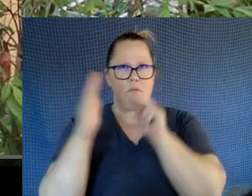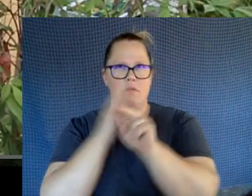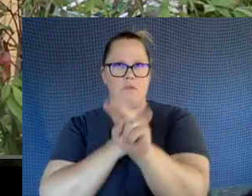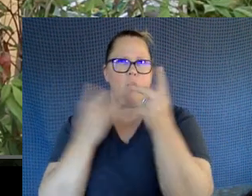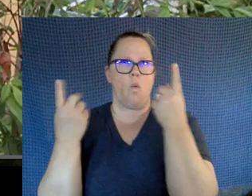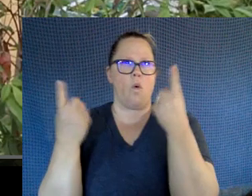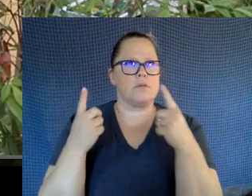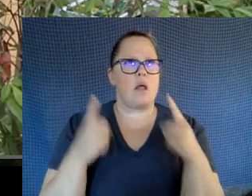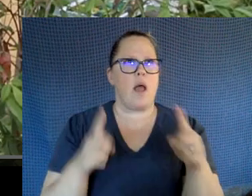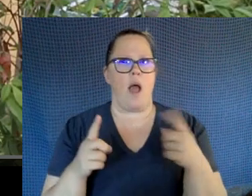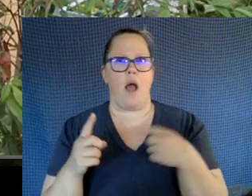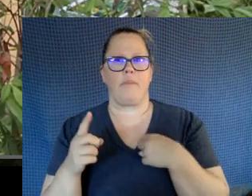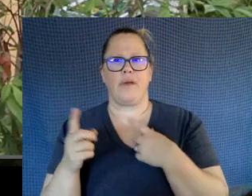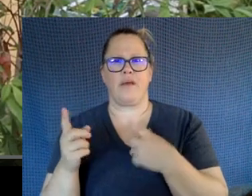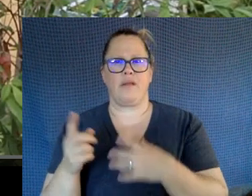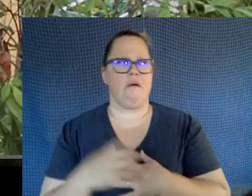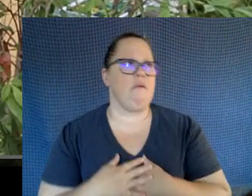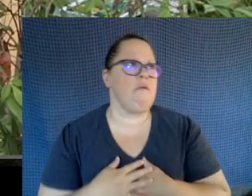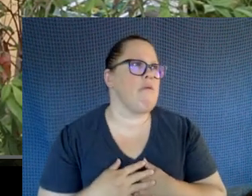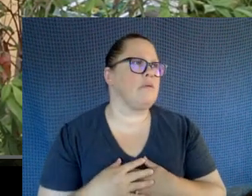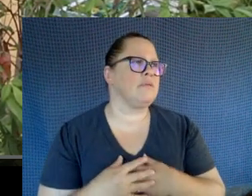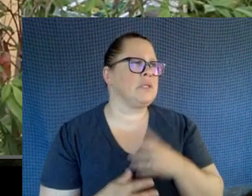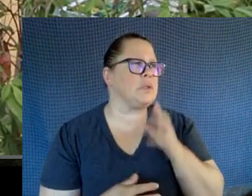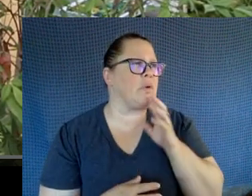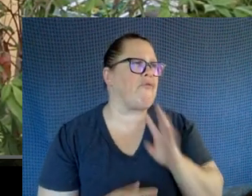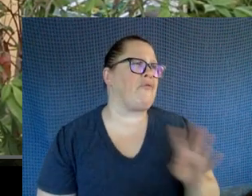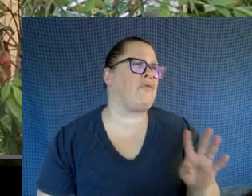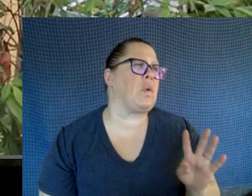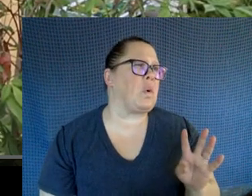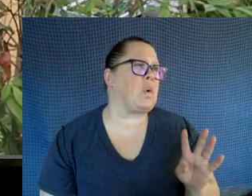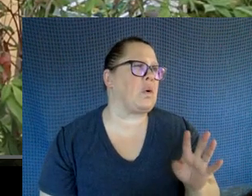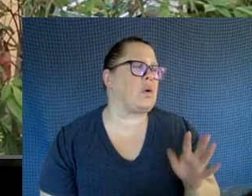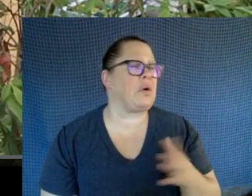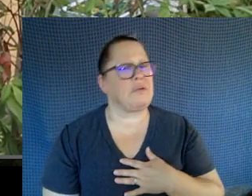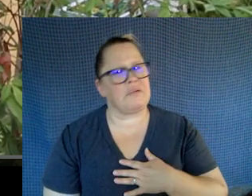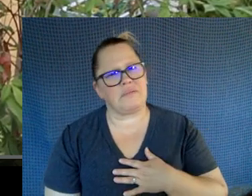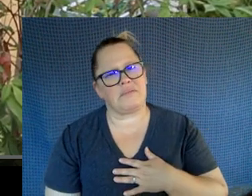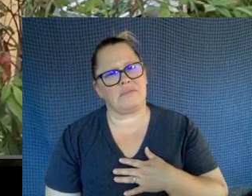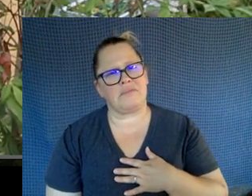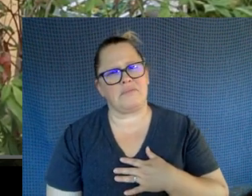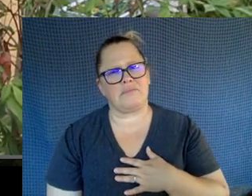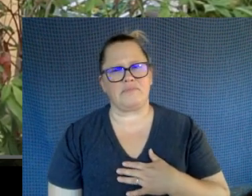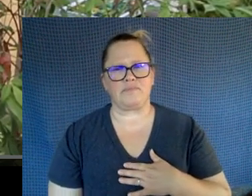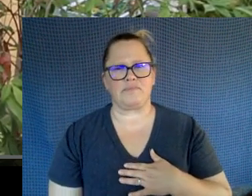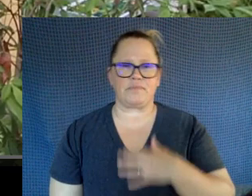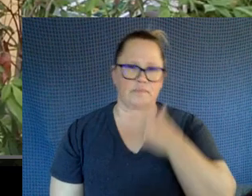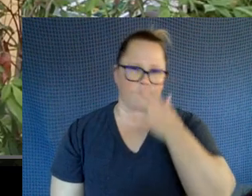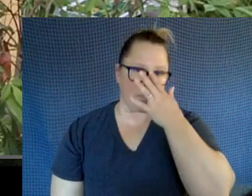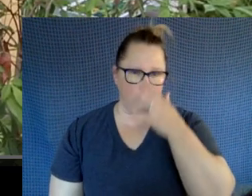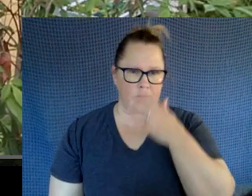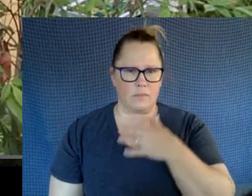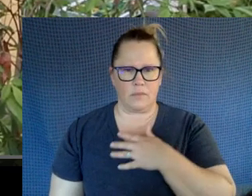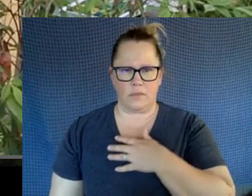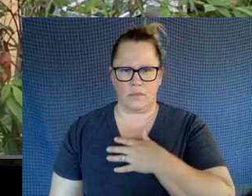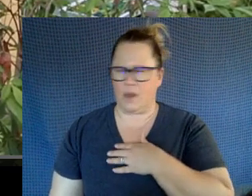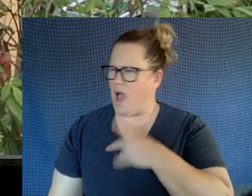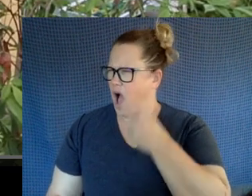just four years old. I think he was really really close to his great grandma.